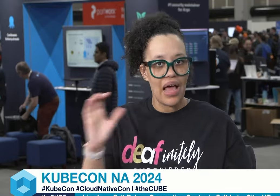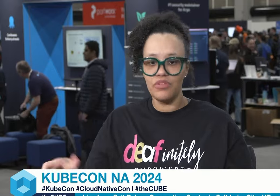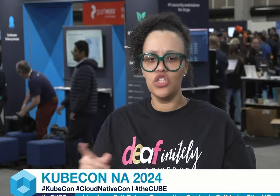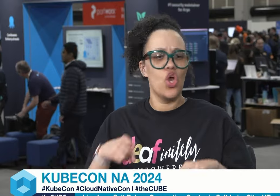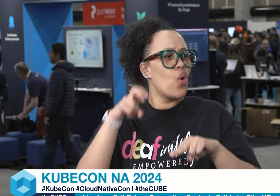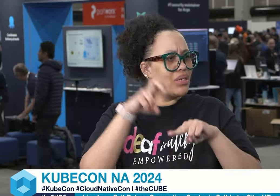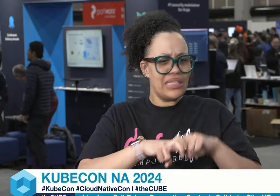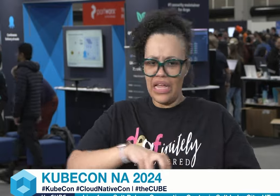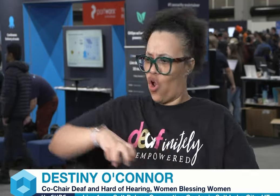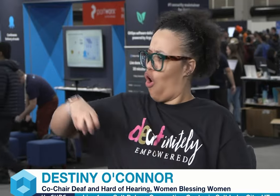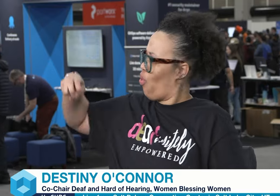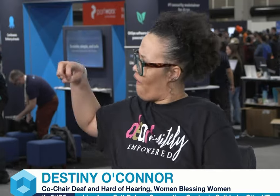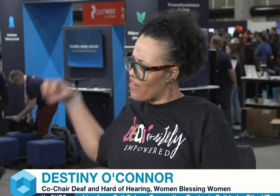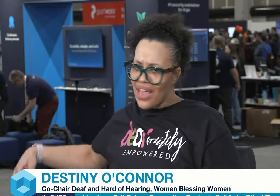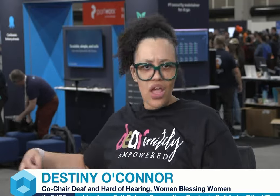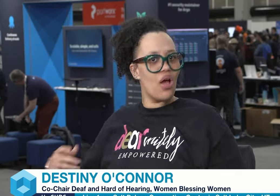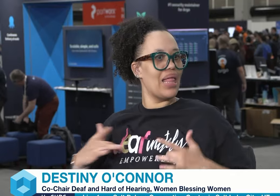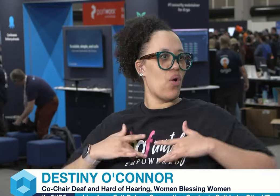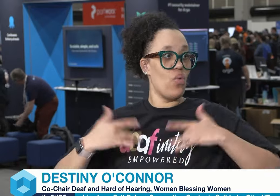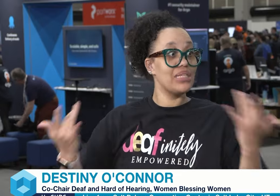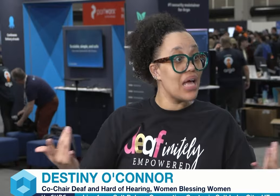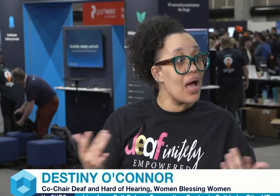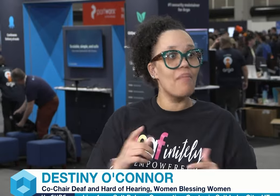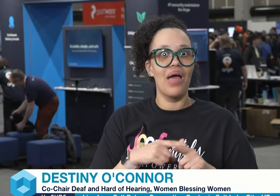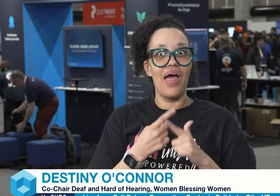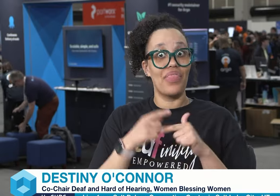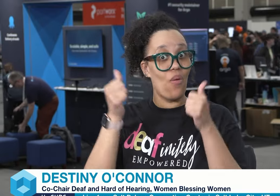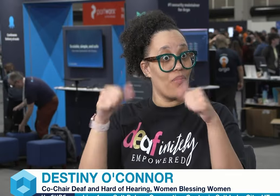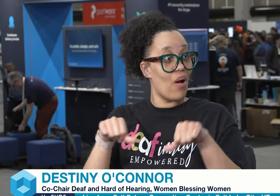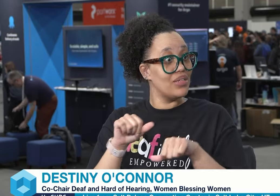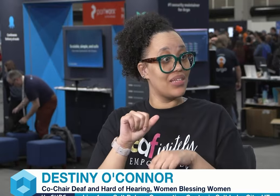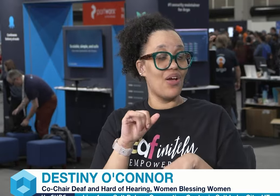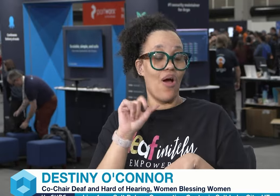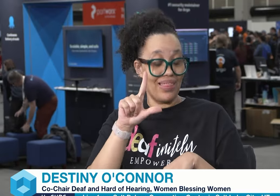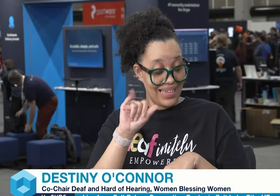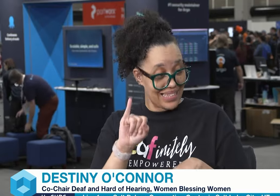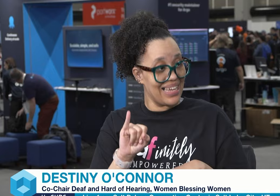and we said, "Hey, we can't see the captioning. We're sitting over here. What's going on with this?"